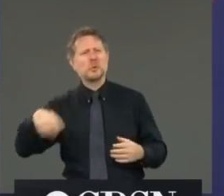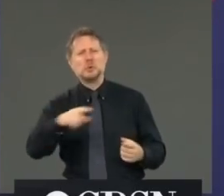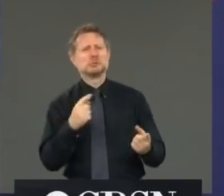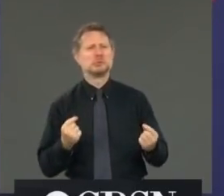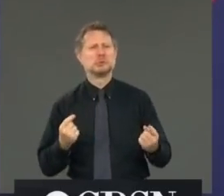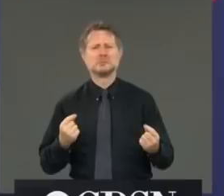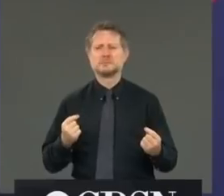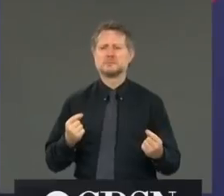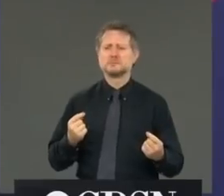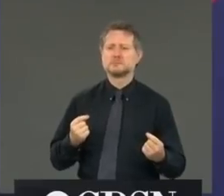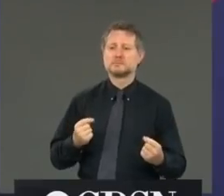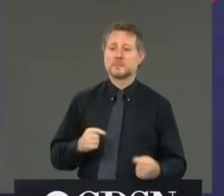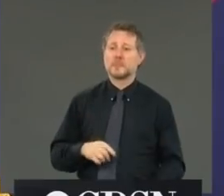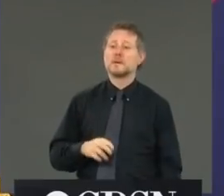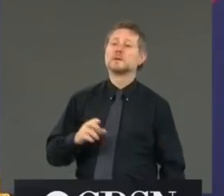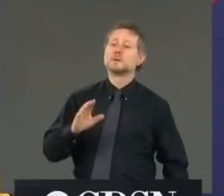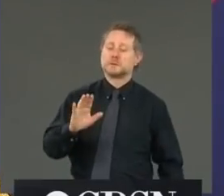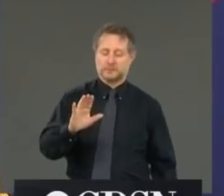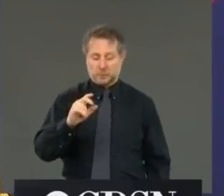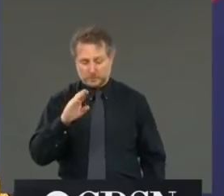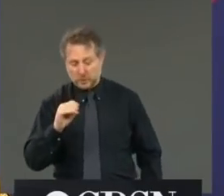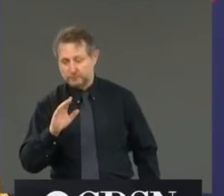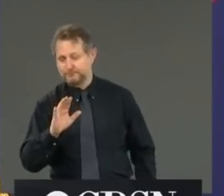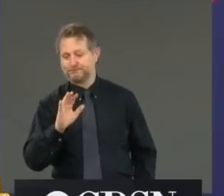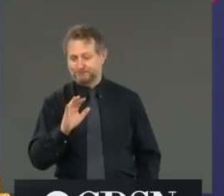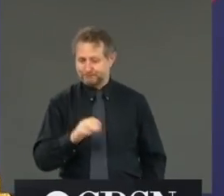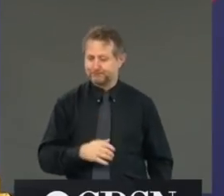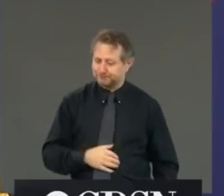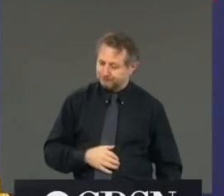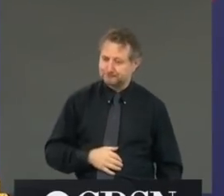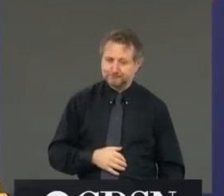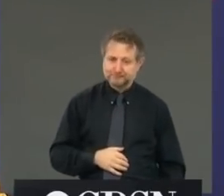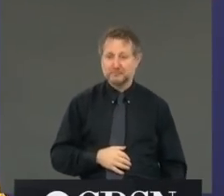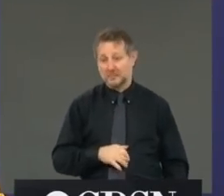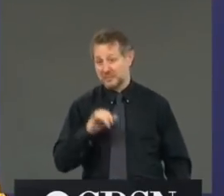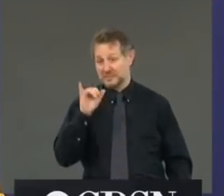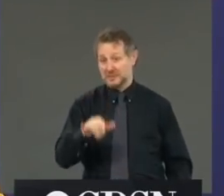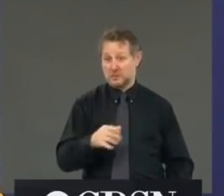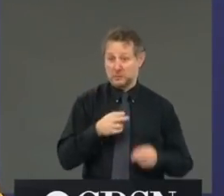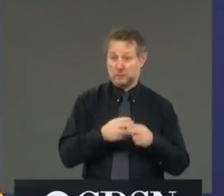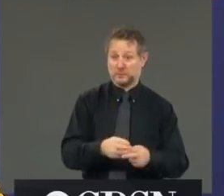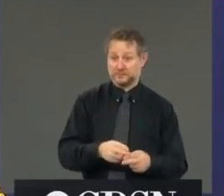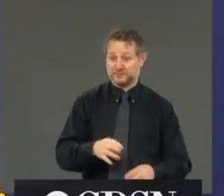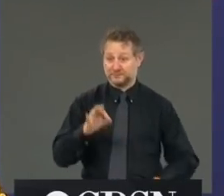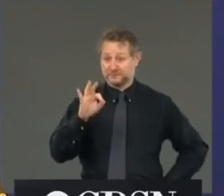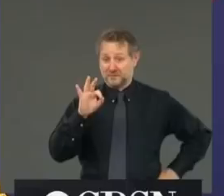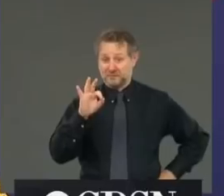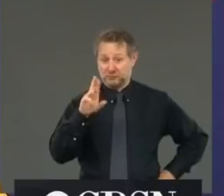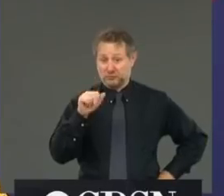ACCUSATIONS OF WATER OUT IN THE HAMPTONS TAKING VAPG OF YOUR NONEVICTION. SOME OF THESE PEOPLE HAVE HIGH- PAYING JOBS. WHAT DO YOU ADVISE THESE